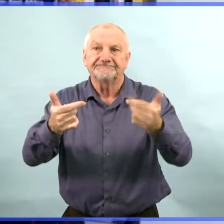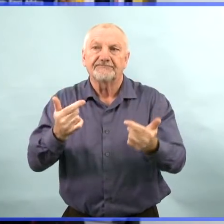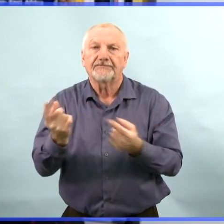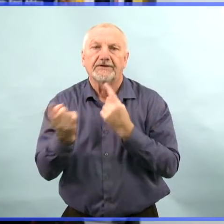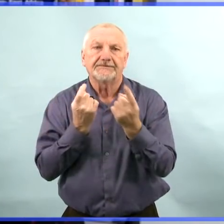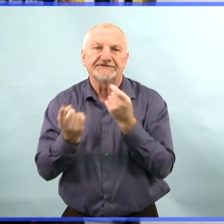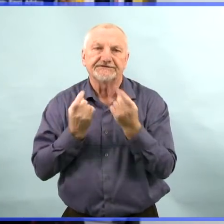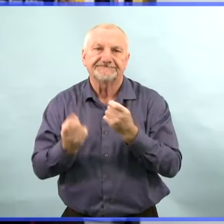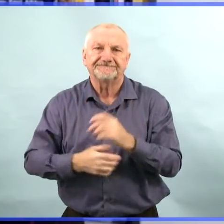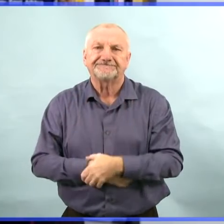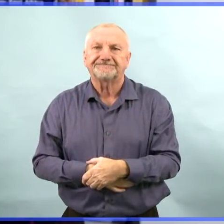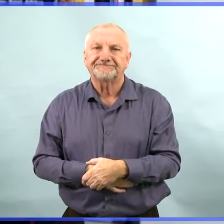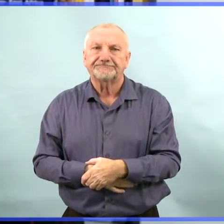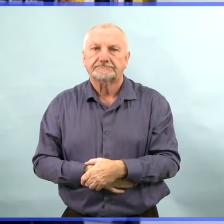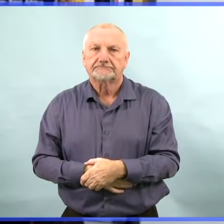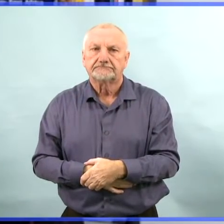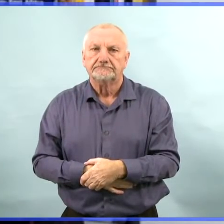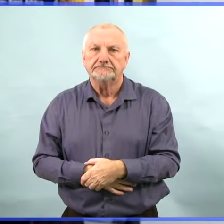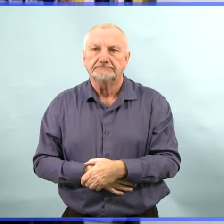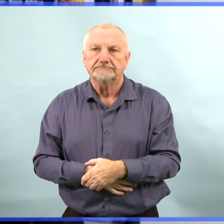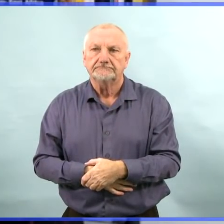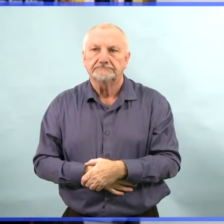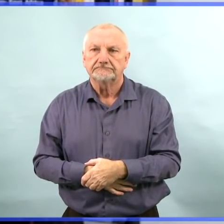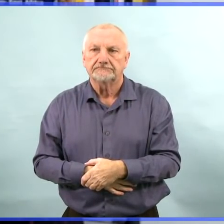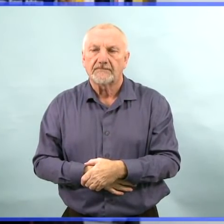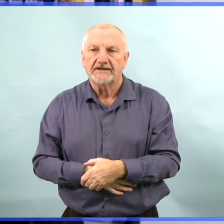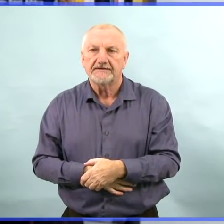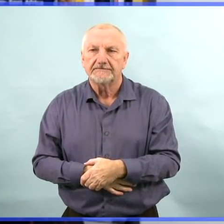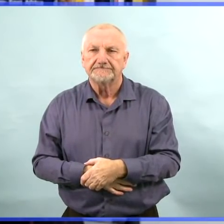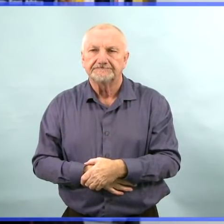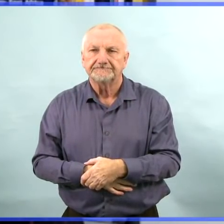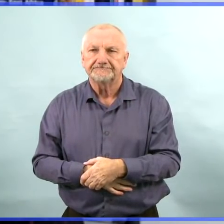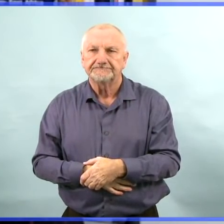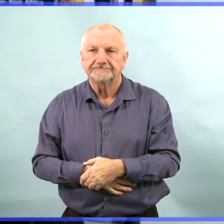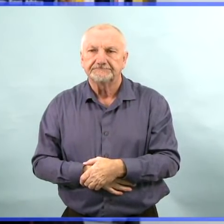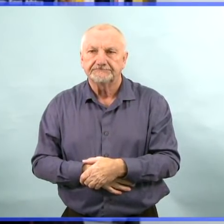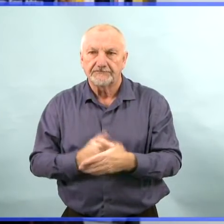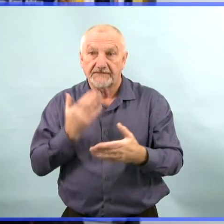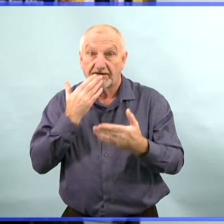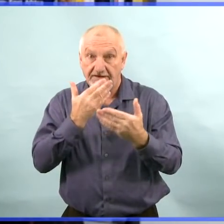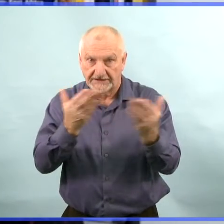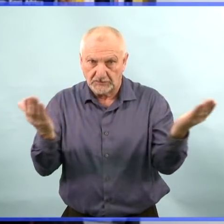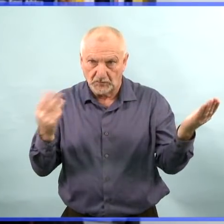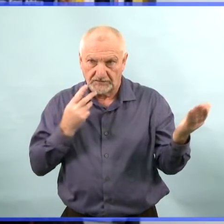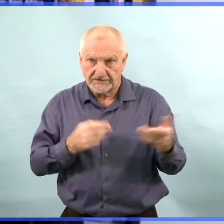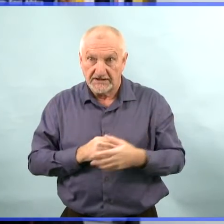thank you dr reimer thank you dr rusin uh up first uh our usual format one question one follow-up